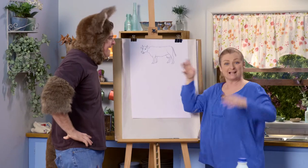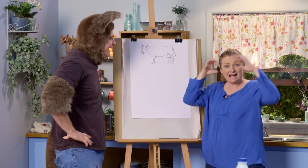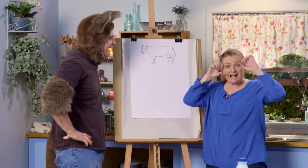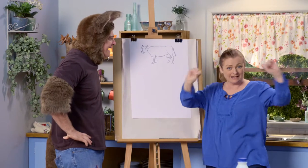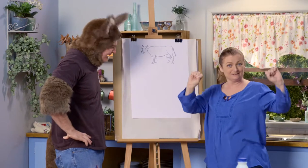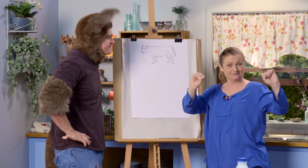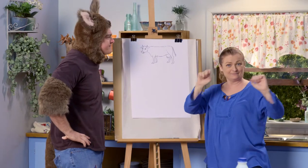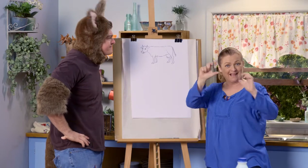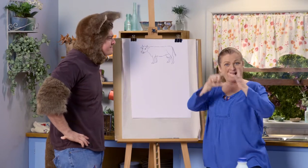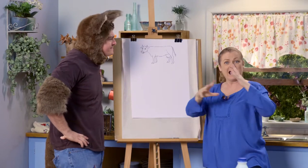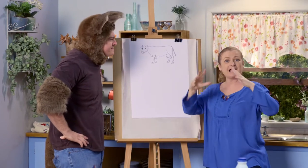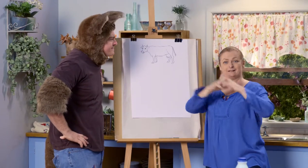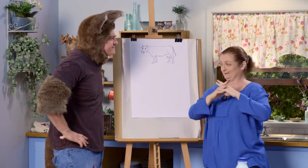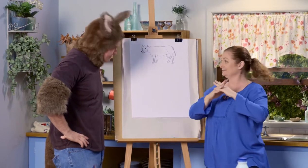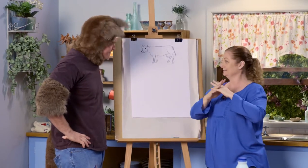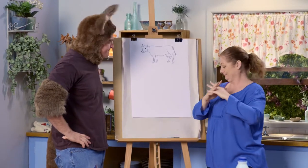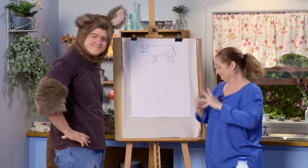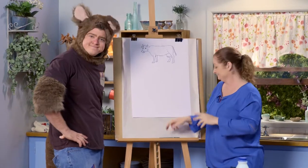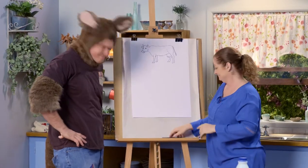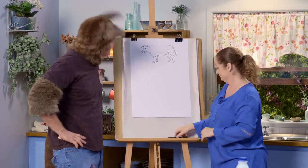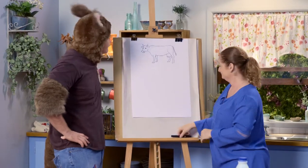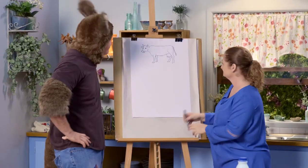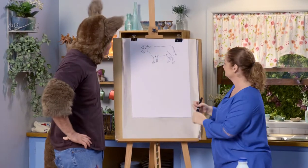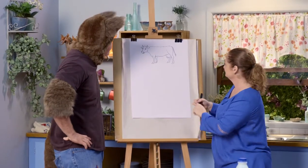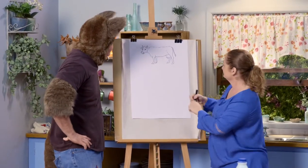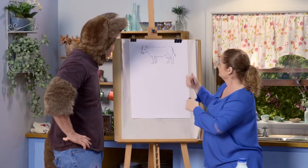This is a cow. Right.